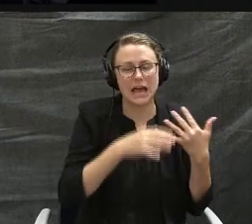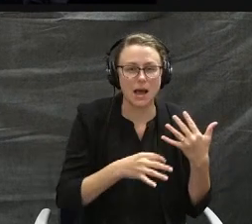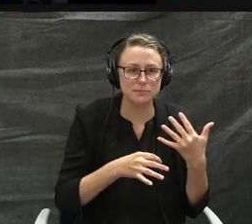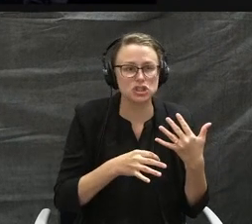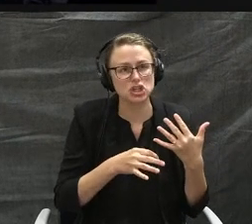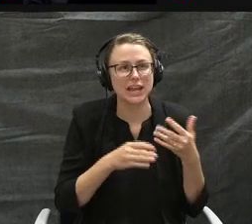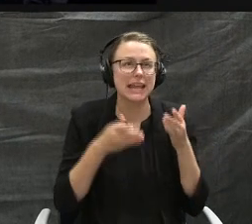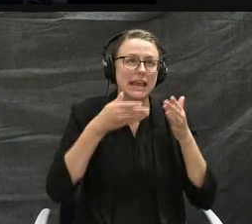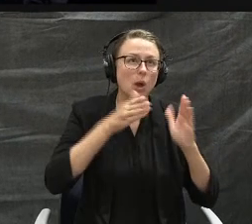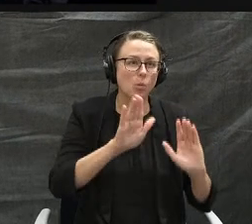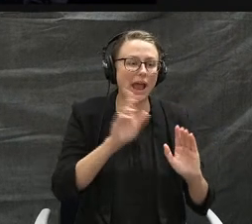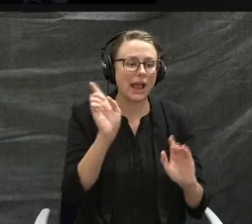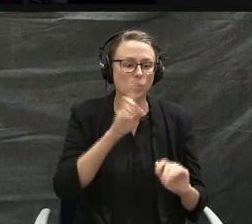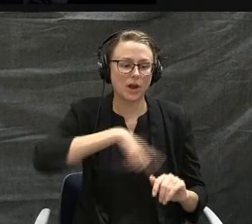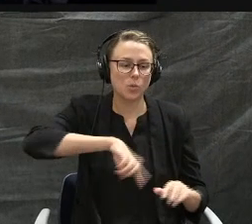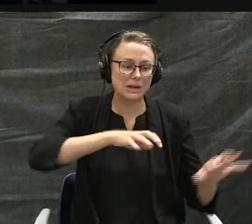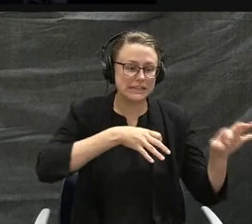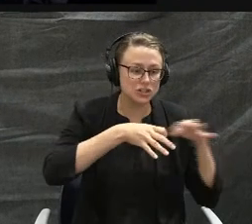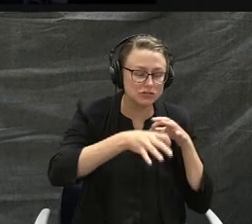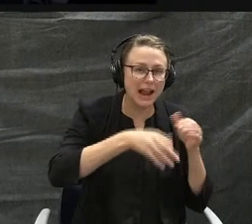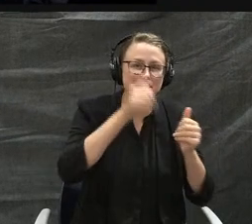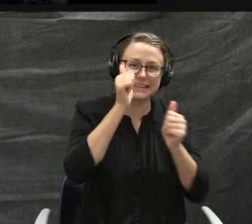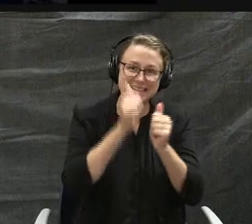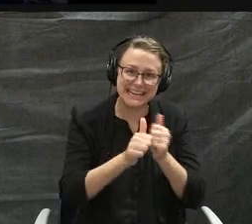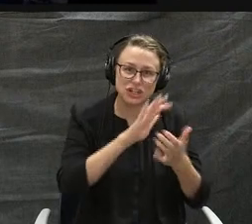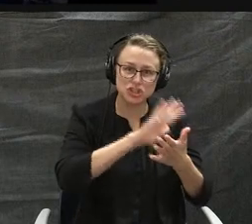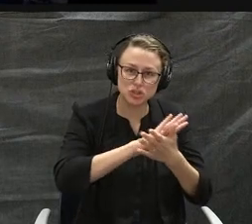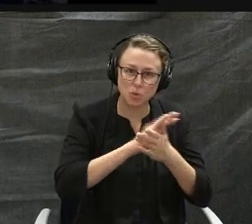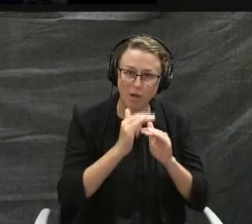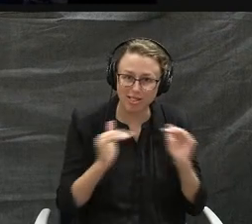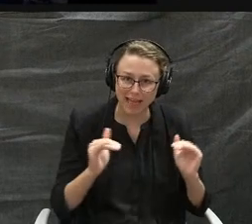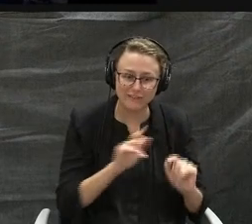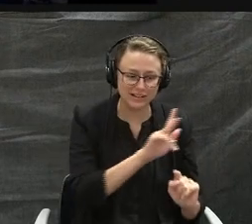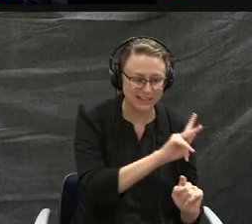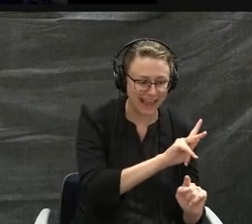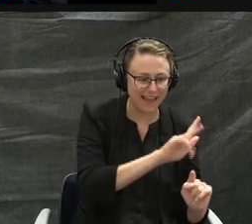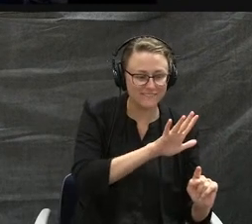was a format where we described it by school level k5689 twelve,